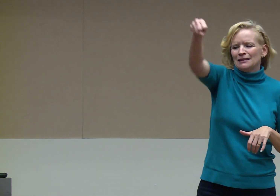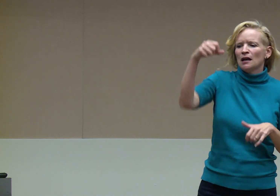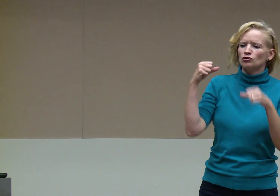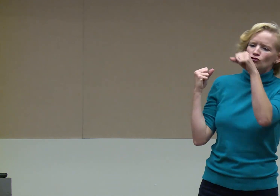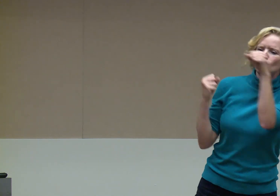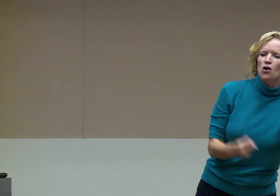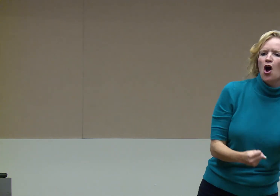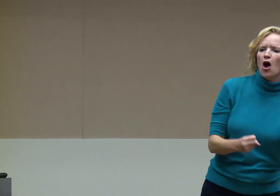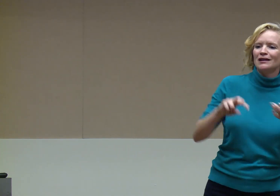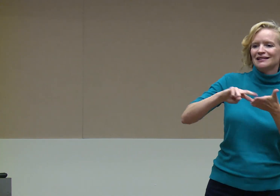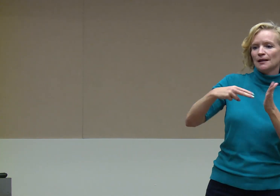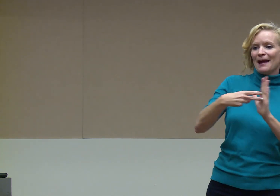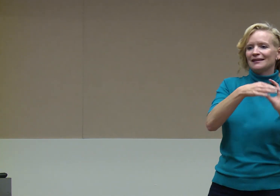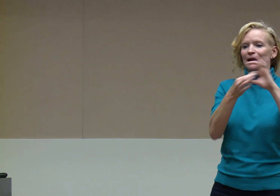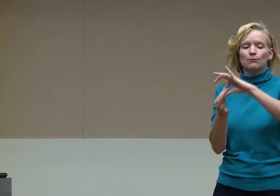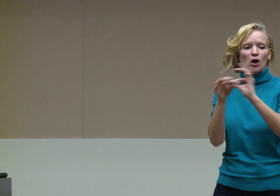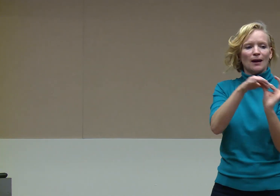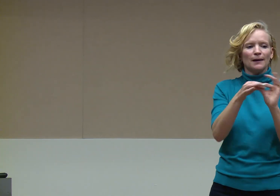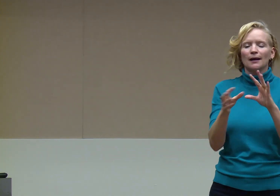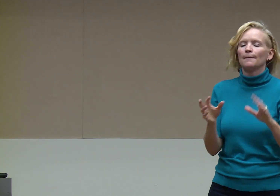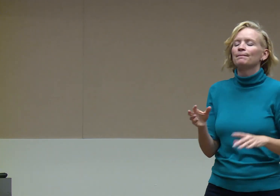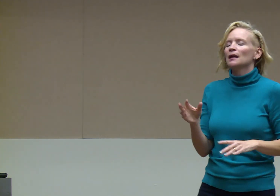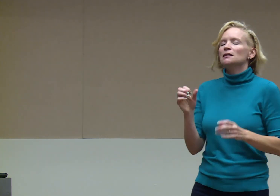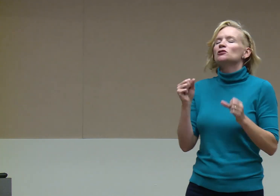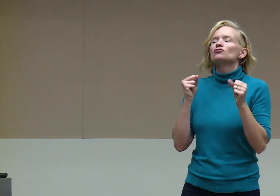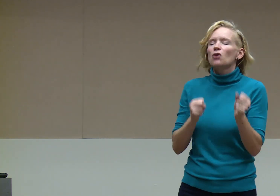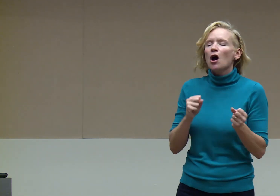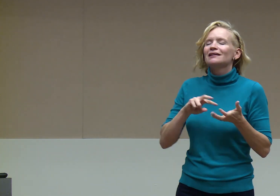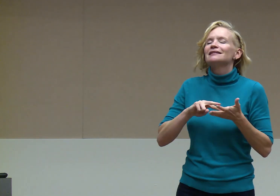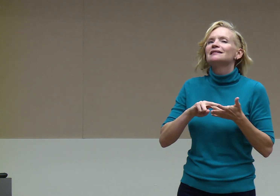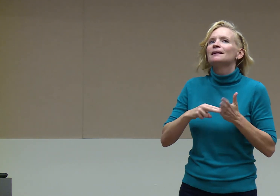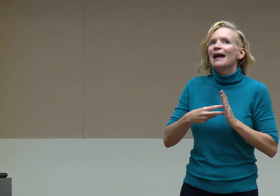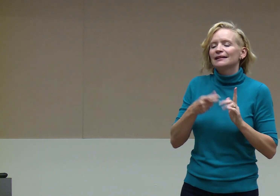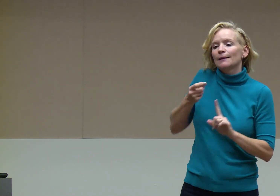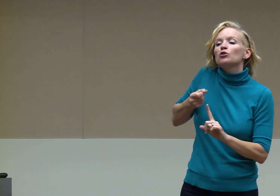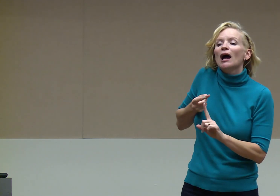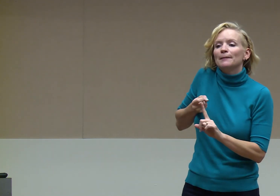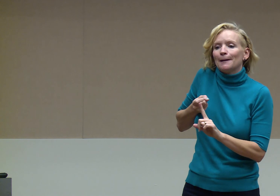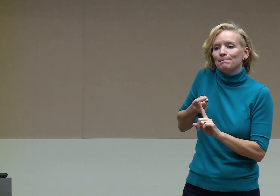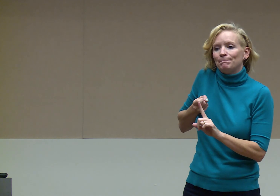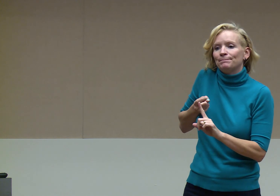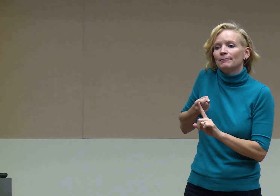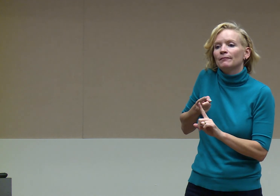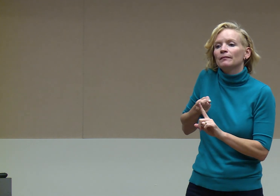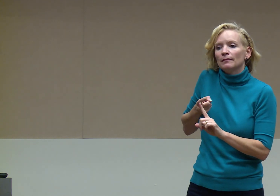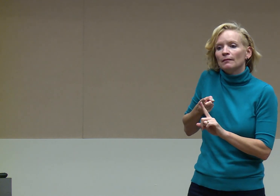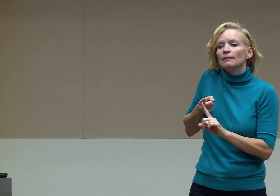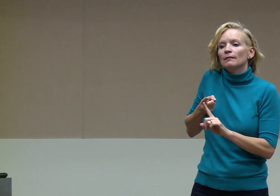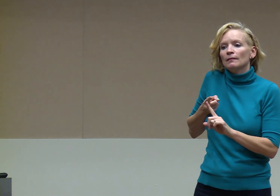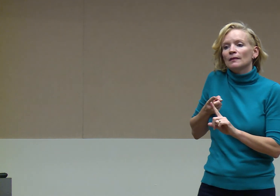and the answer is yes. There is a strong semantic priming correlation